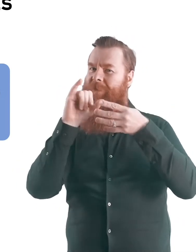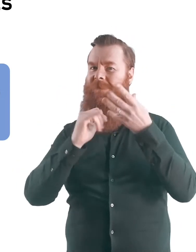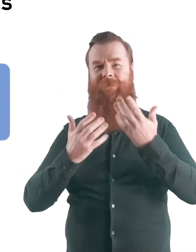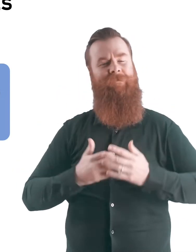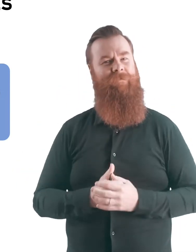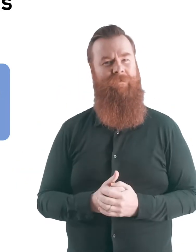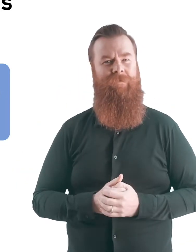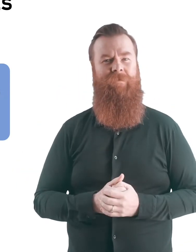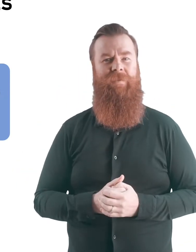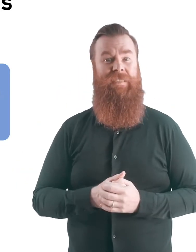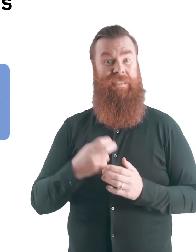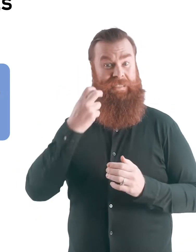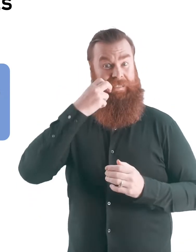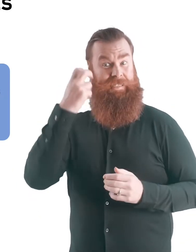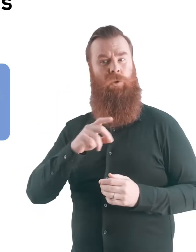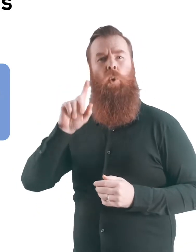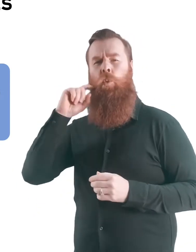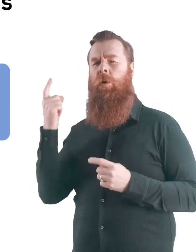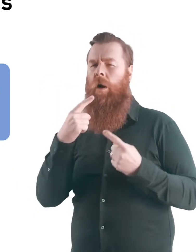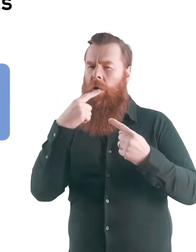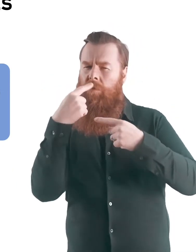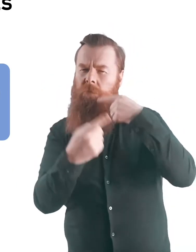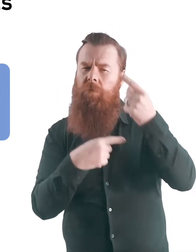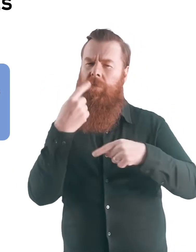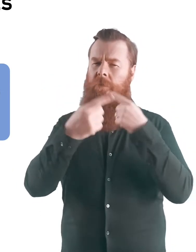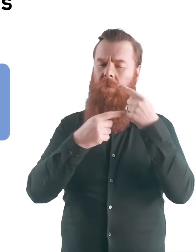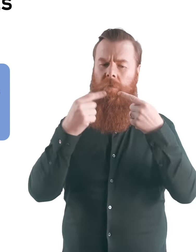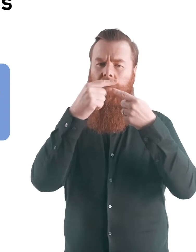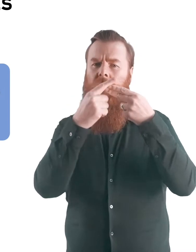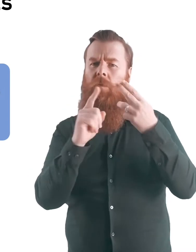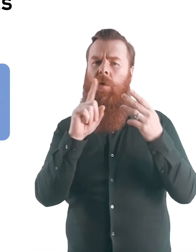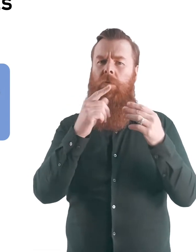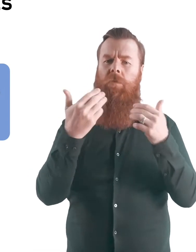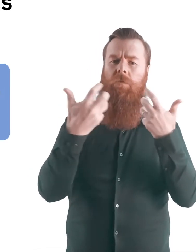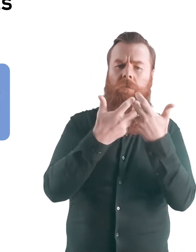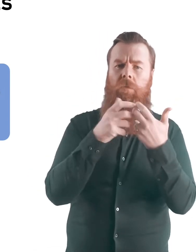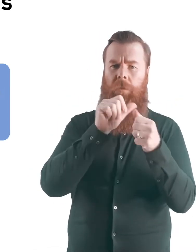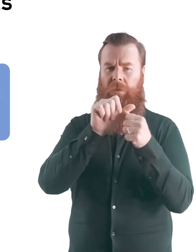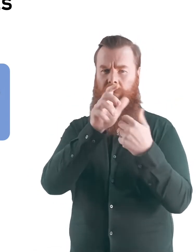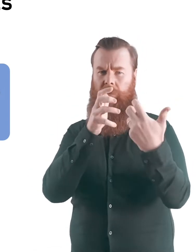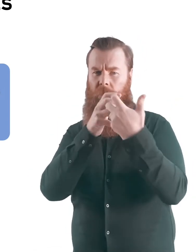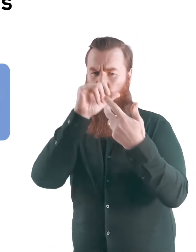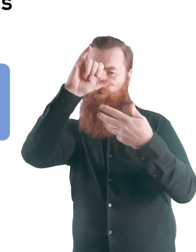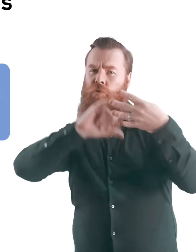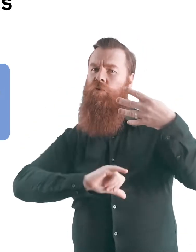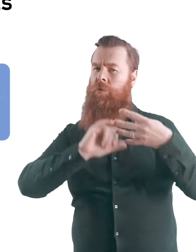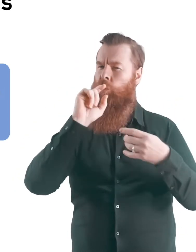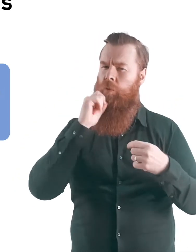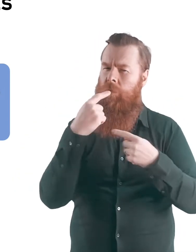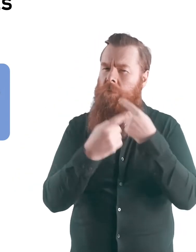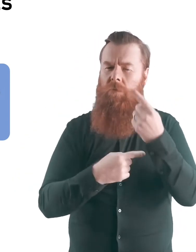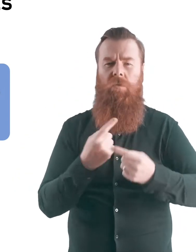Your dentist will talk to you about what is best for each tooth.